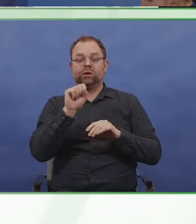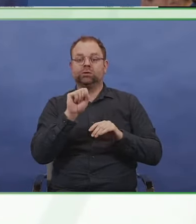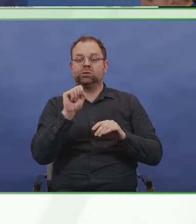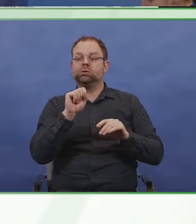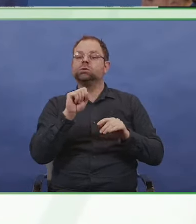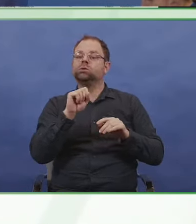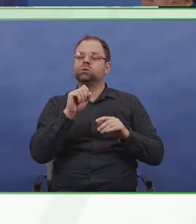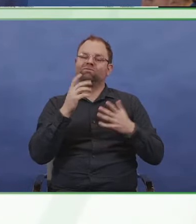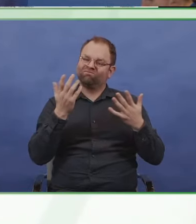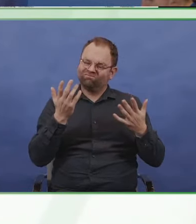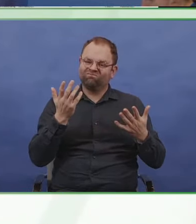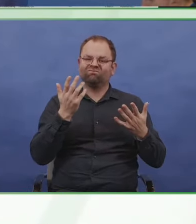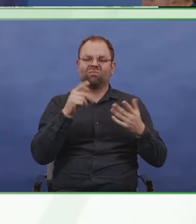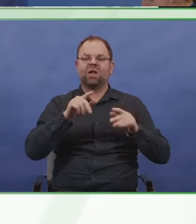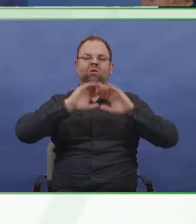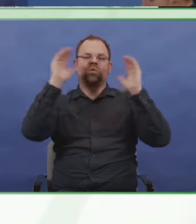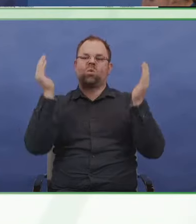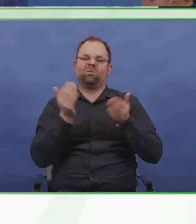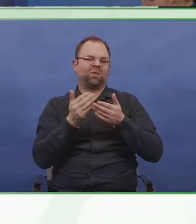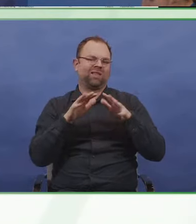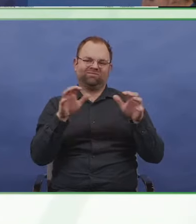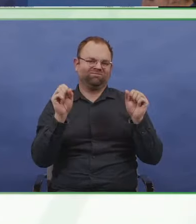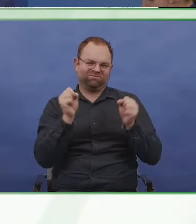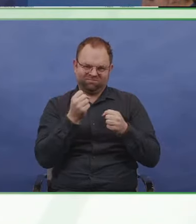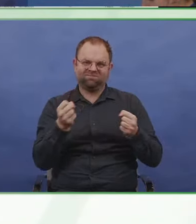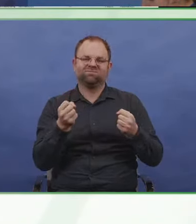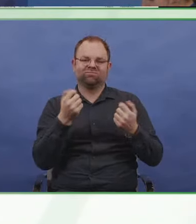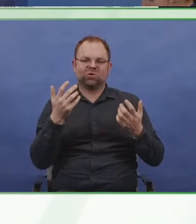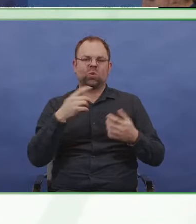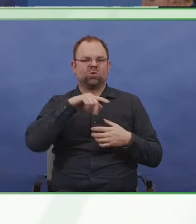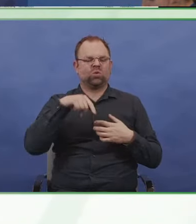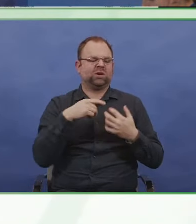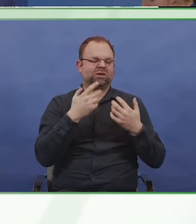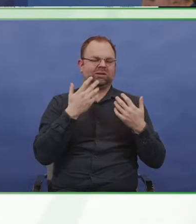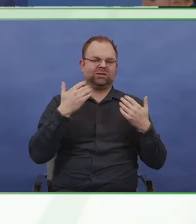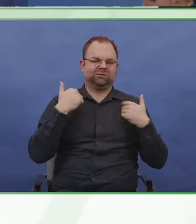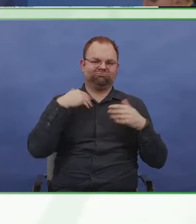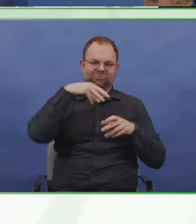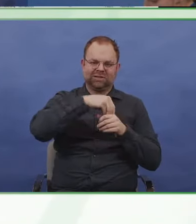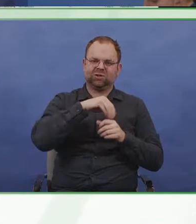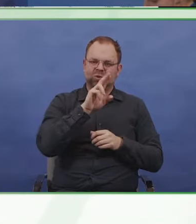with disability that is certified, we will be marketing them, will be